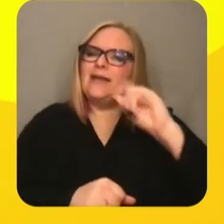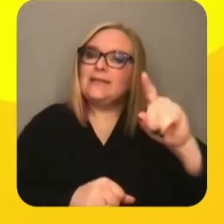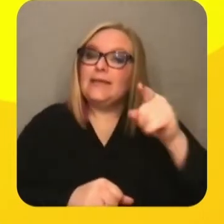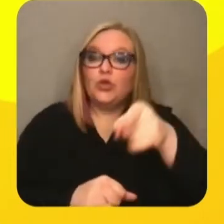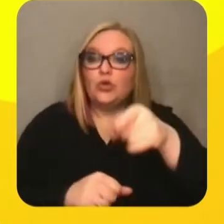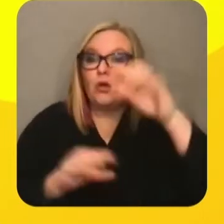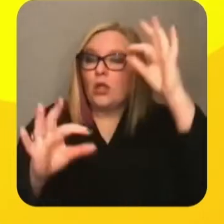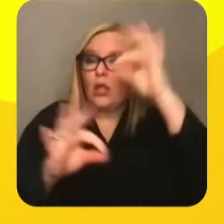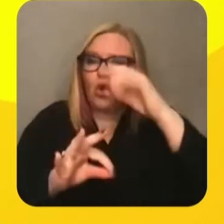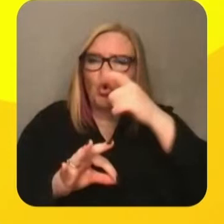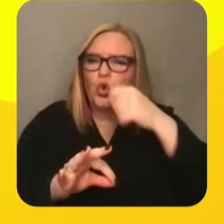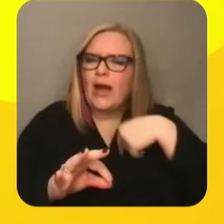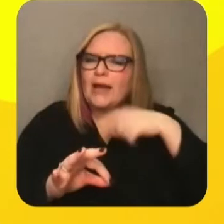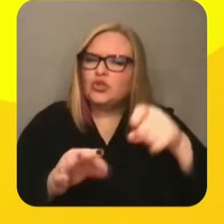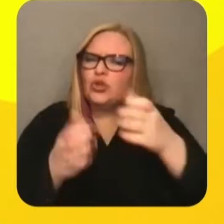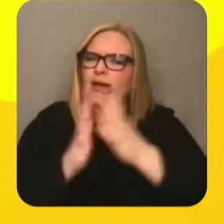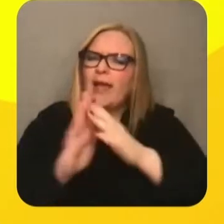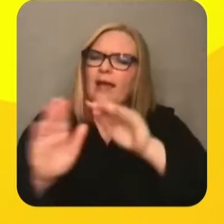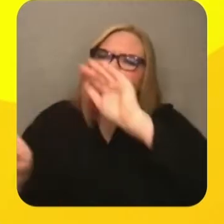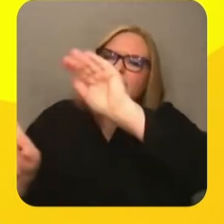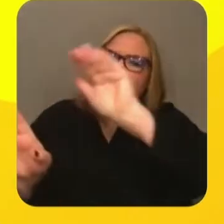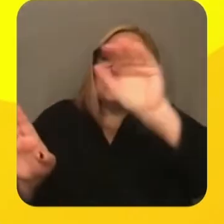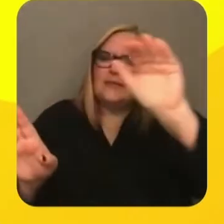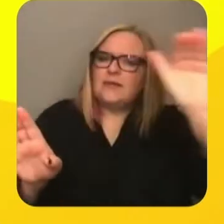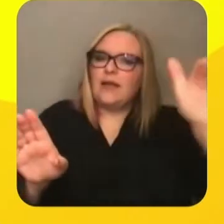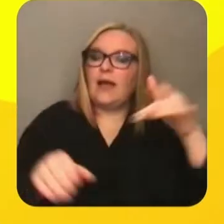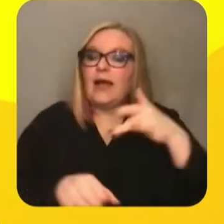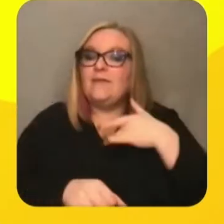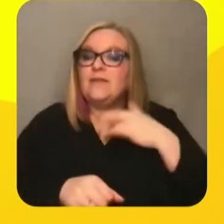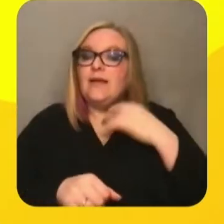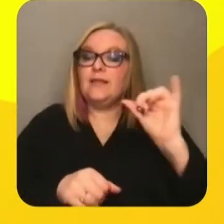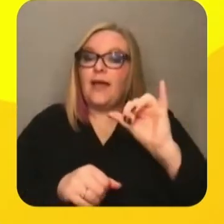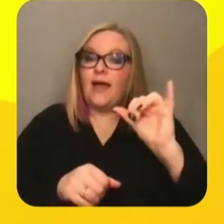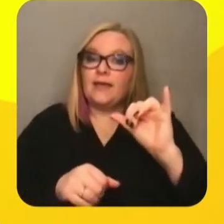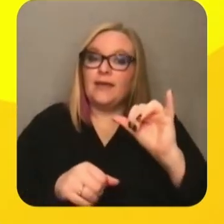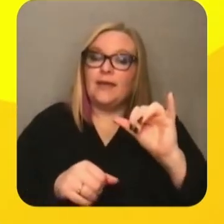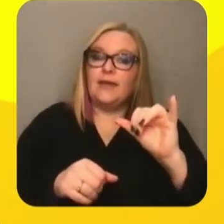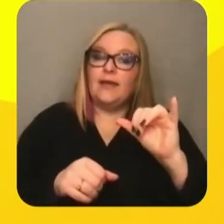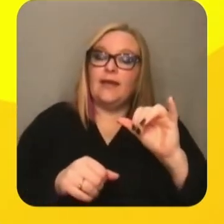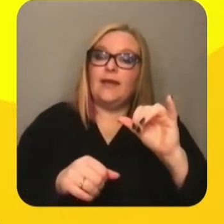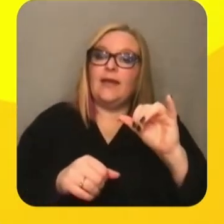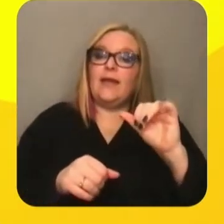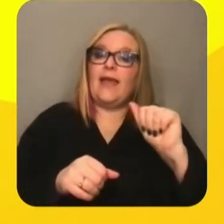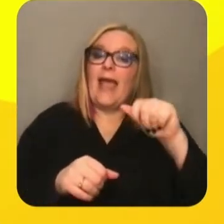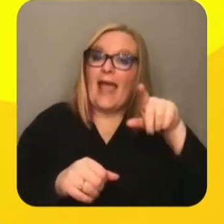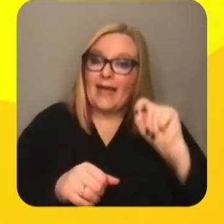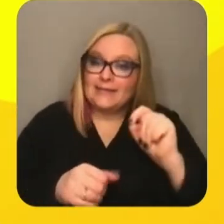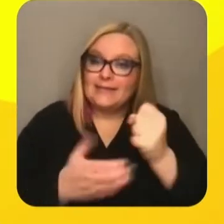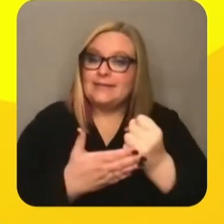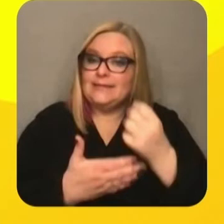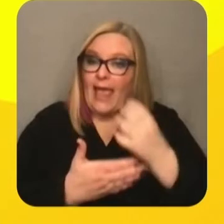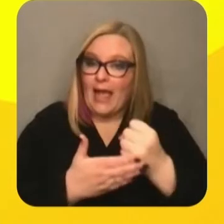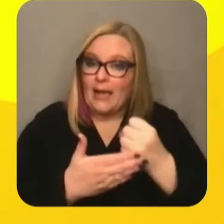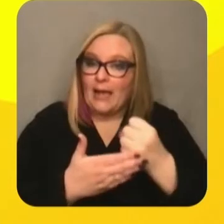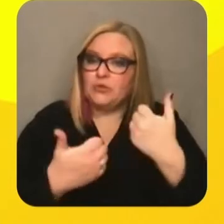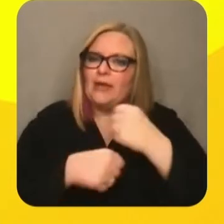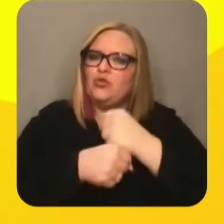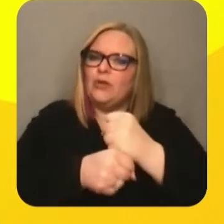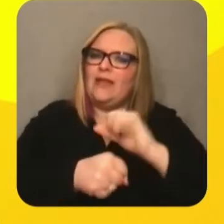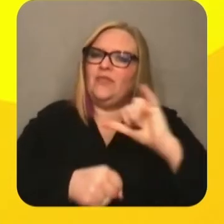And I feel like the ACT and what Snap is really to recreate is that sense of like we're doing this collectively.